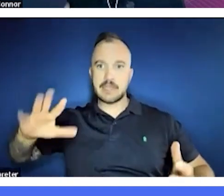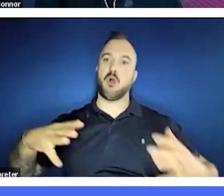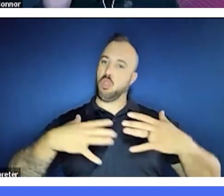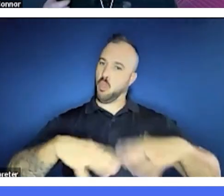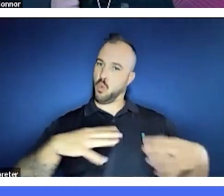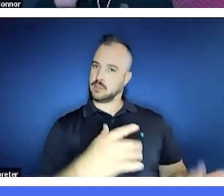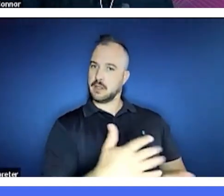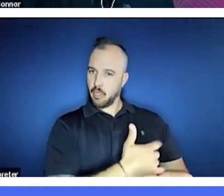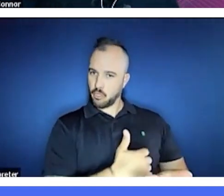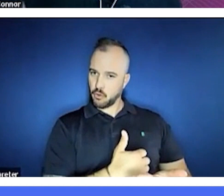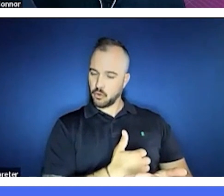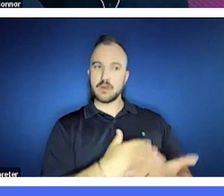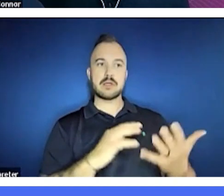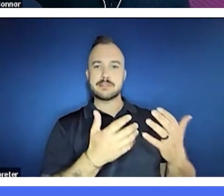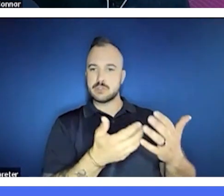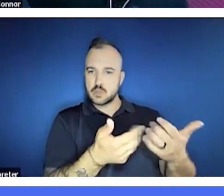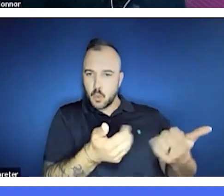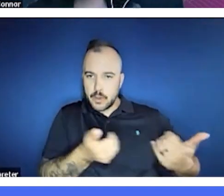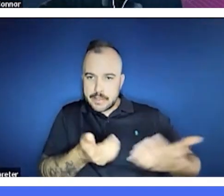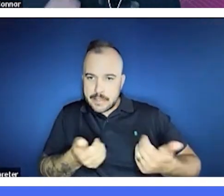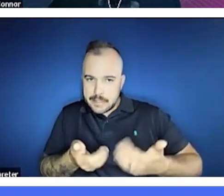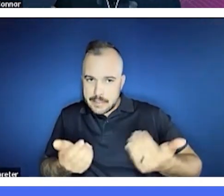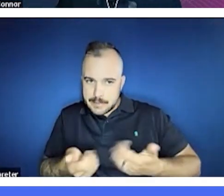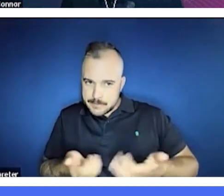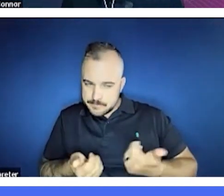then they think about sorting. They don't think about doing laundry. They've broken it down into these tasks.